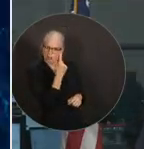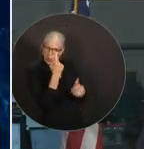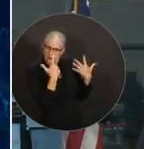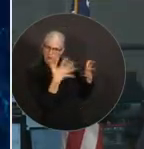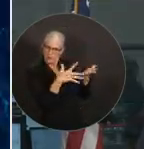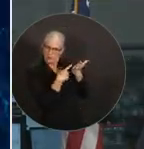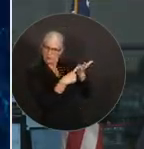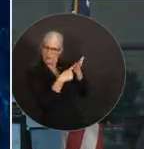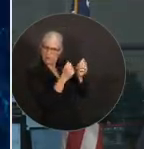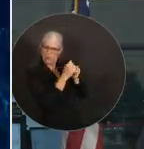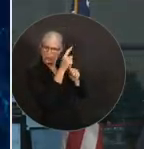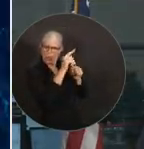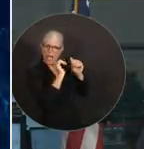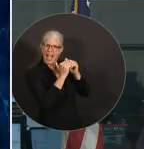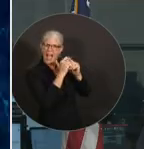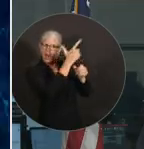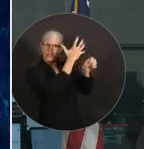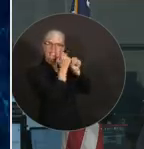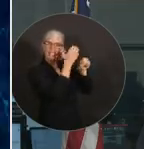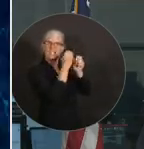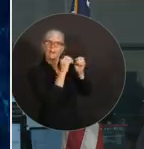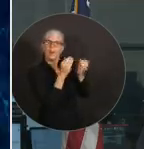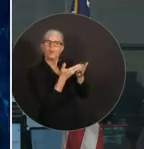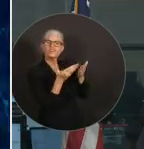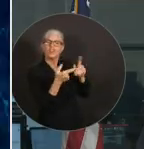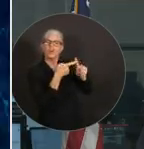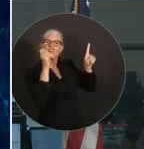SENSE OF THAT. SPOKEN WITH YOU WHEN TALK ABOUT. MORE